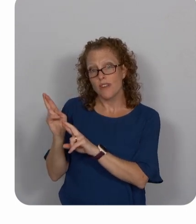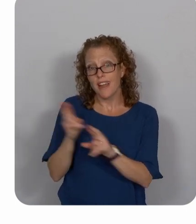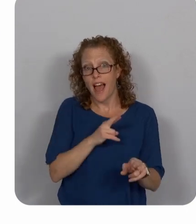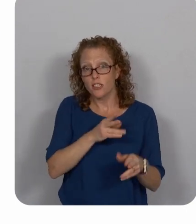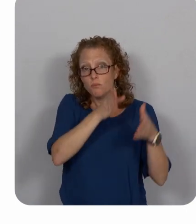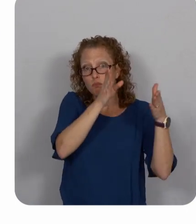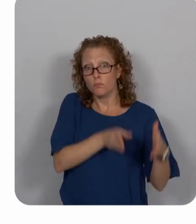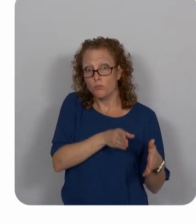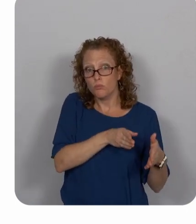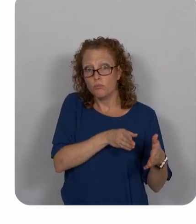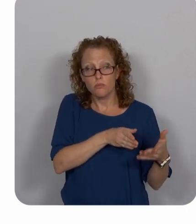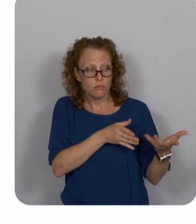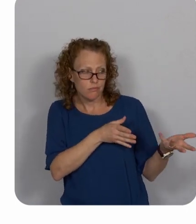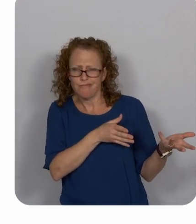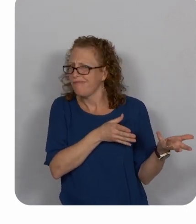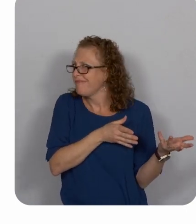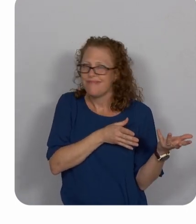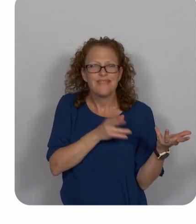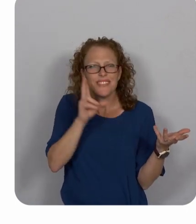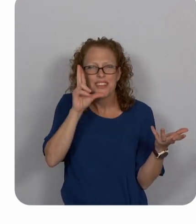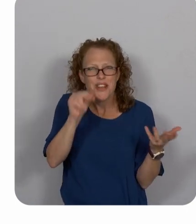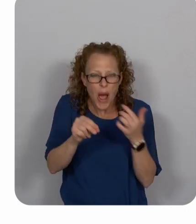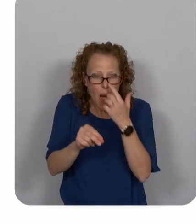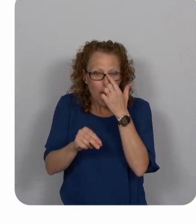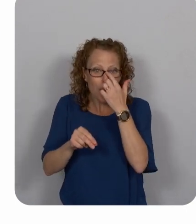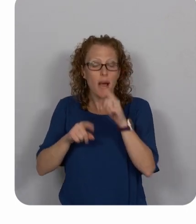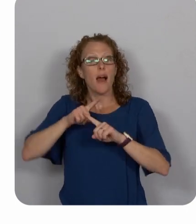Rather, we’ve set key frames to map the trajectory of the ball